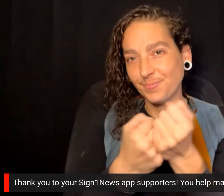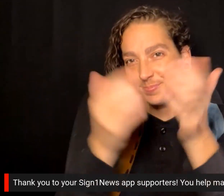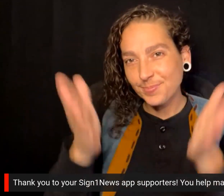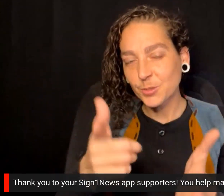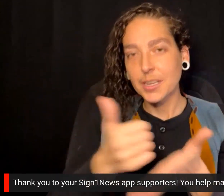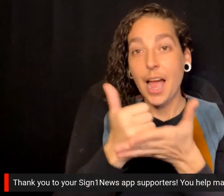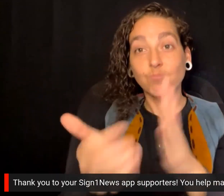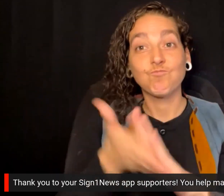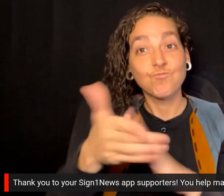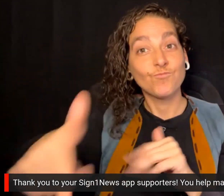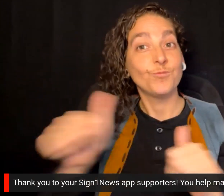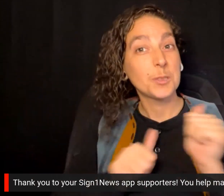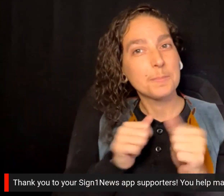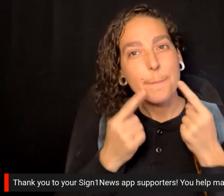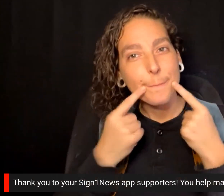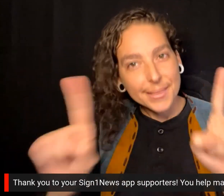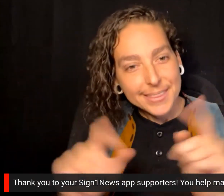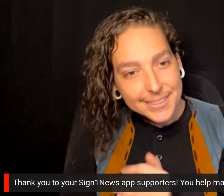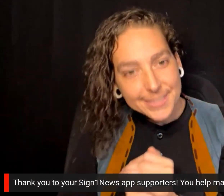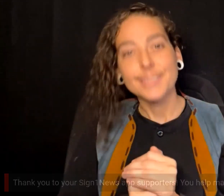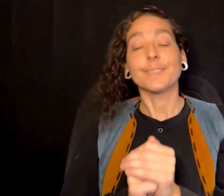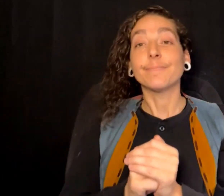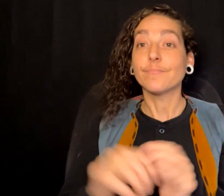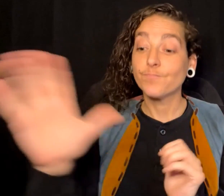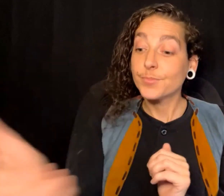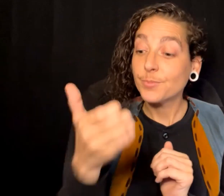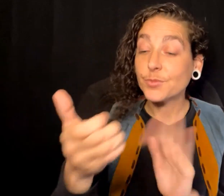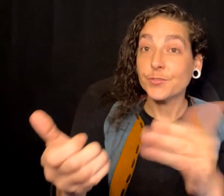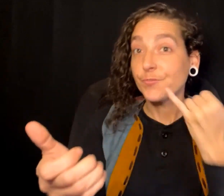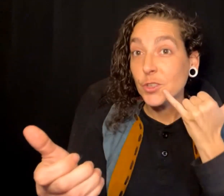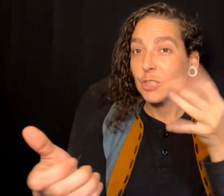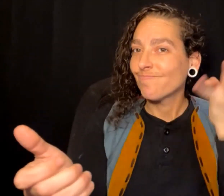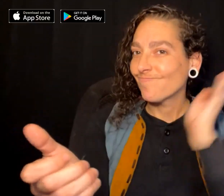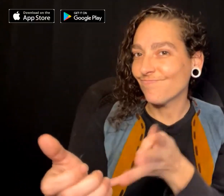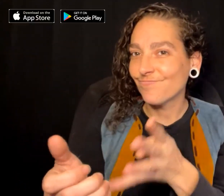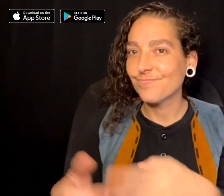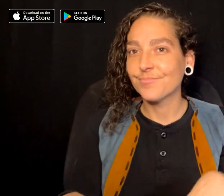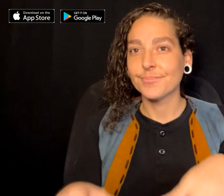supporters you help make this broadcast happen you can download the Sign1News app by heading